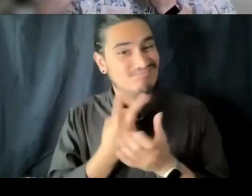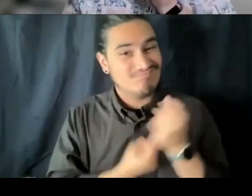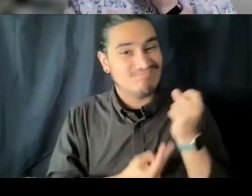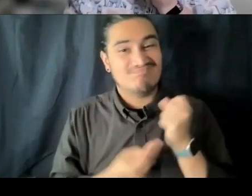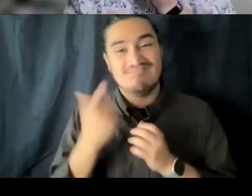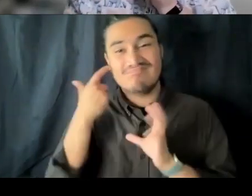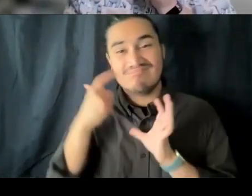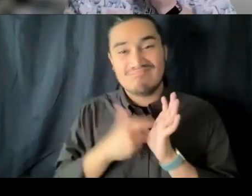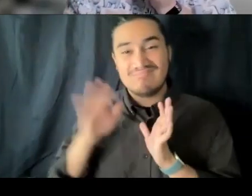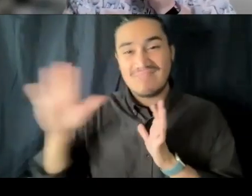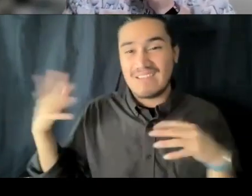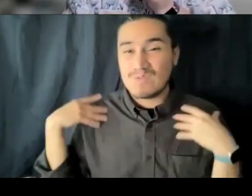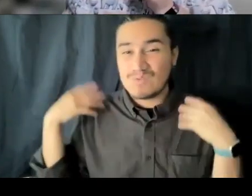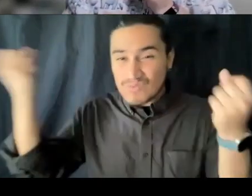their internal resources,